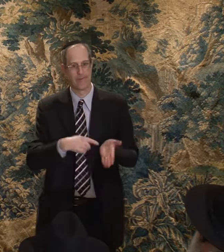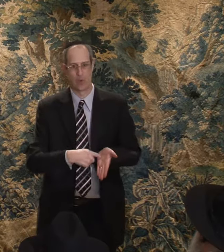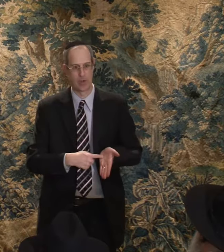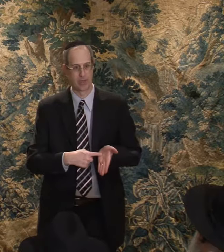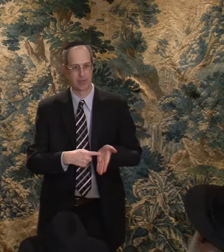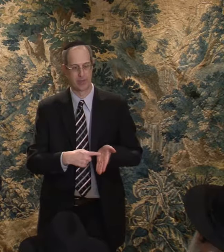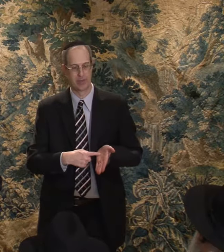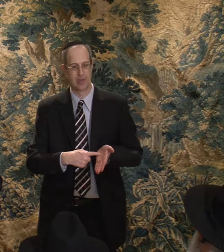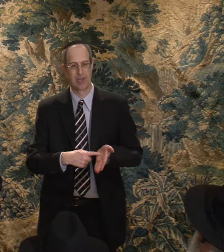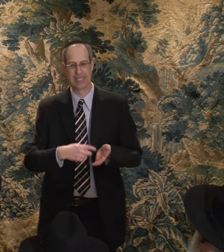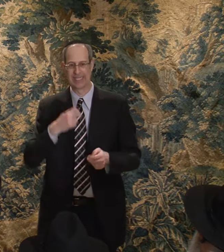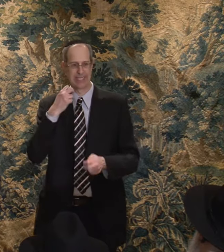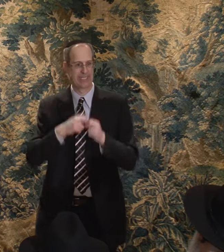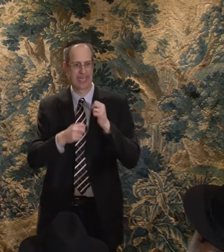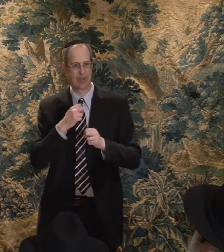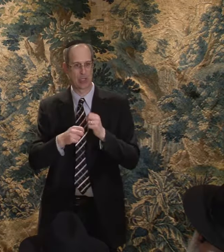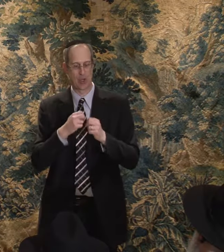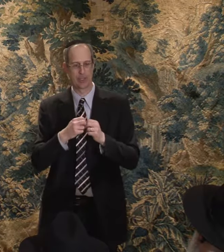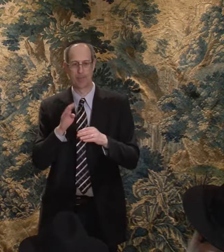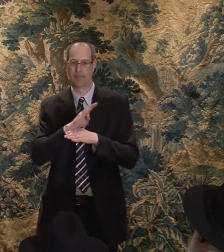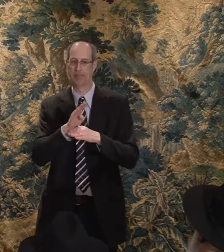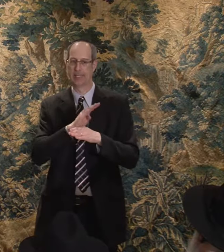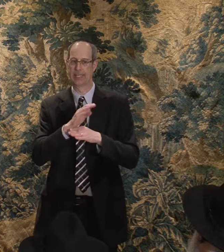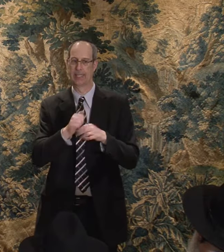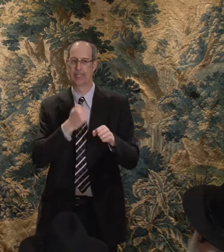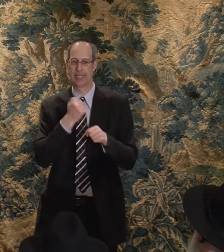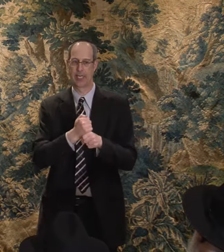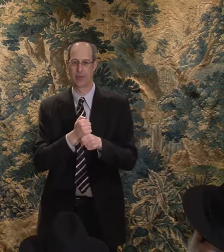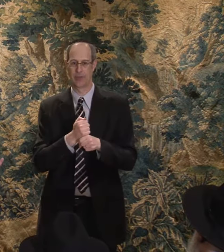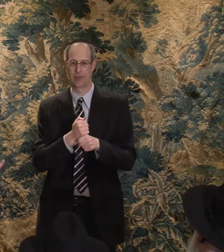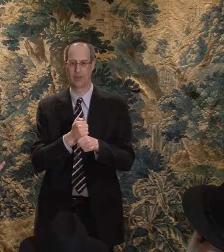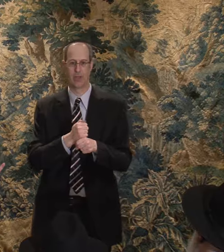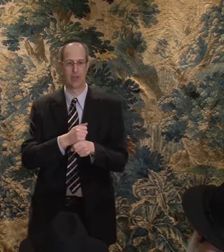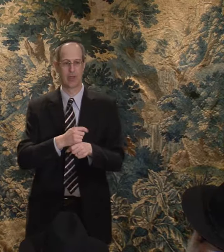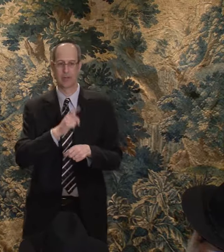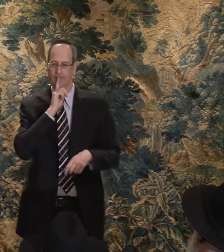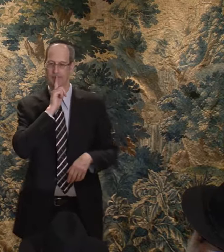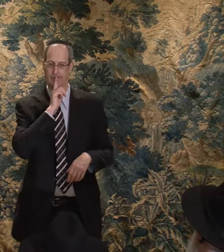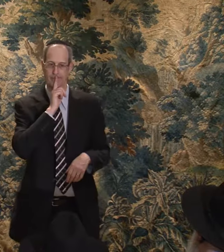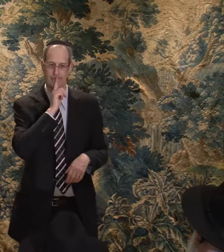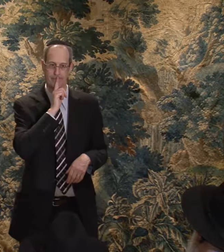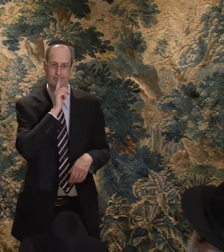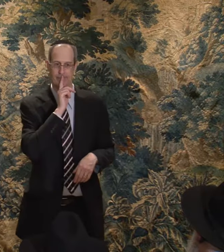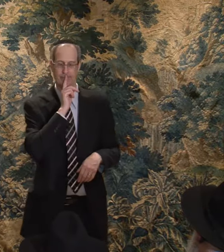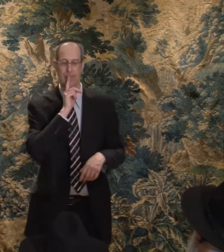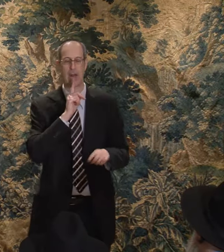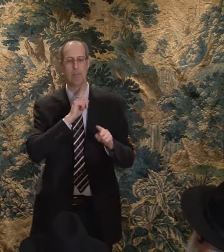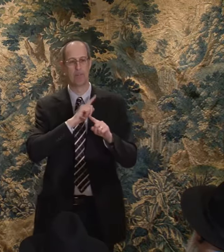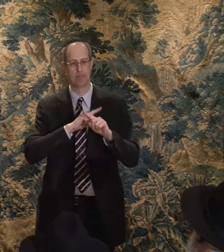had a very difficult year in business we didn't tell anybody but somehow somehow